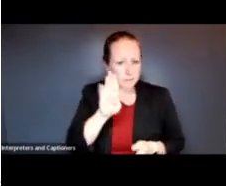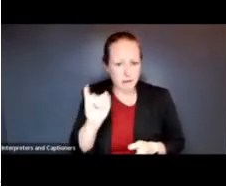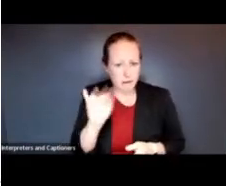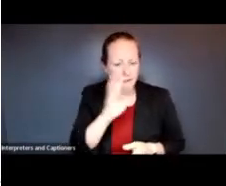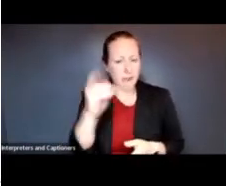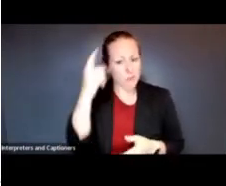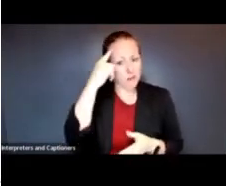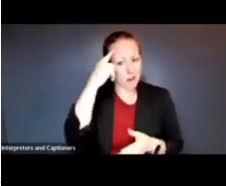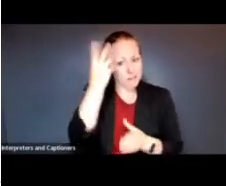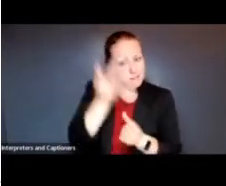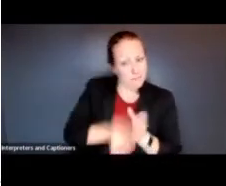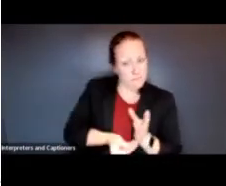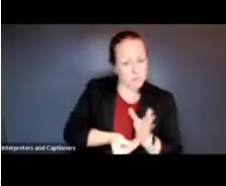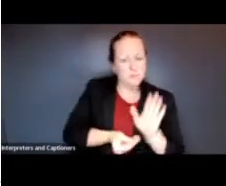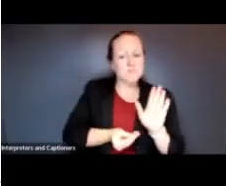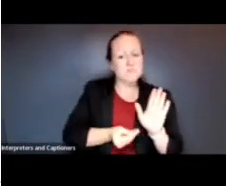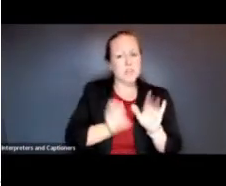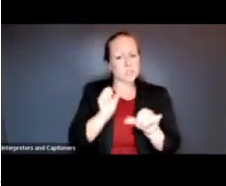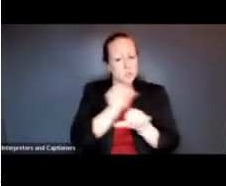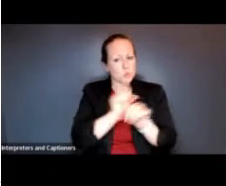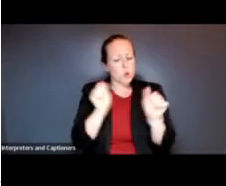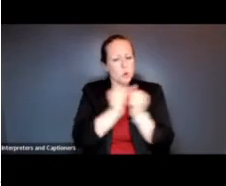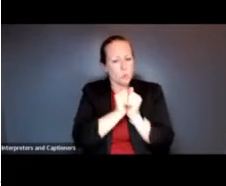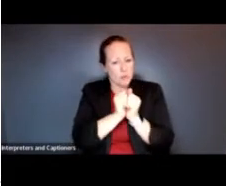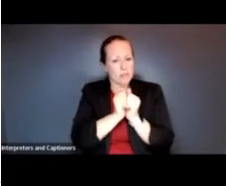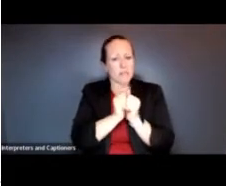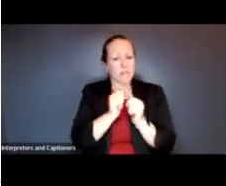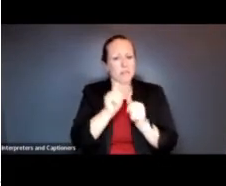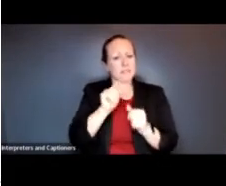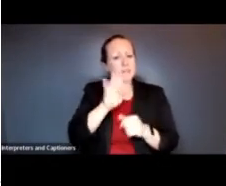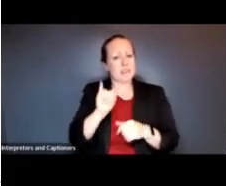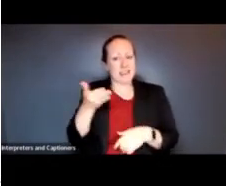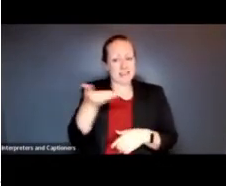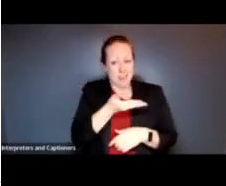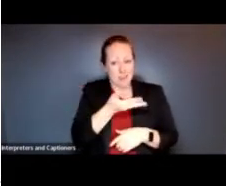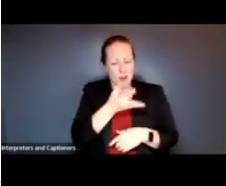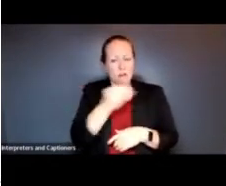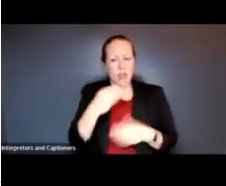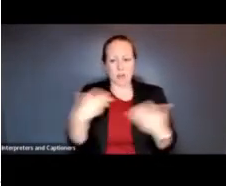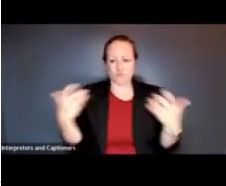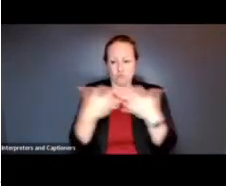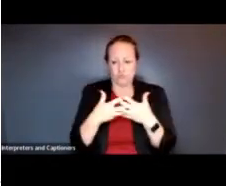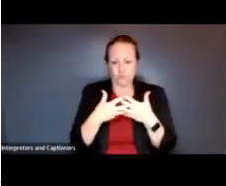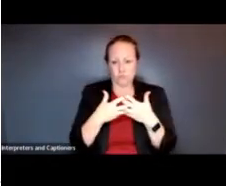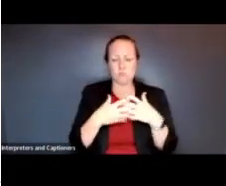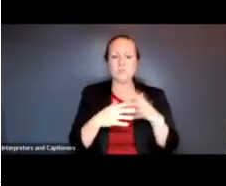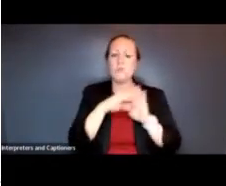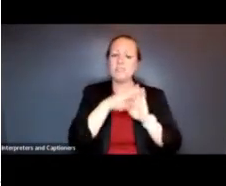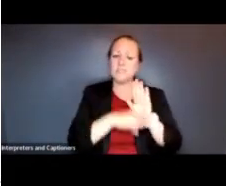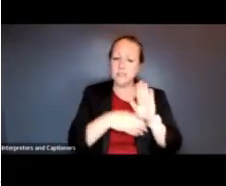context of the TBI. So these interventions exist for that very purpose and we have included a list of them in the